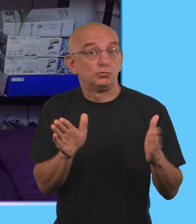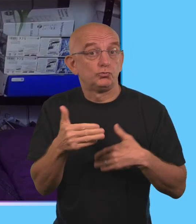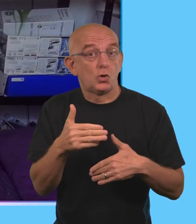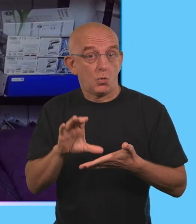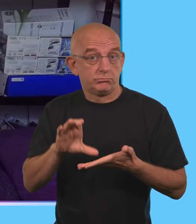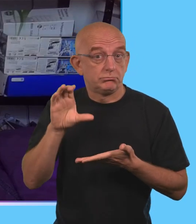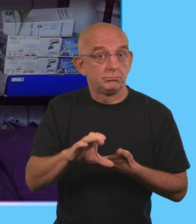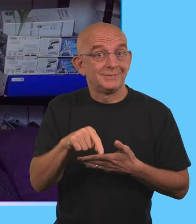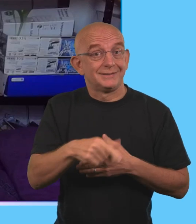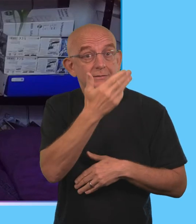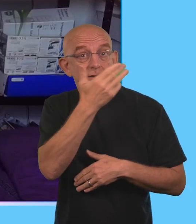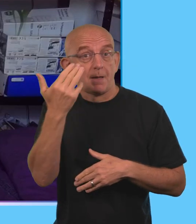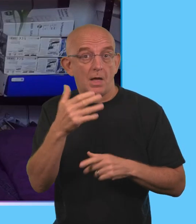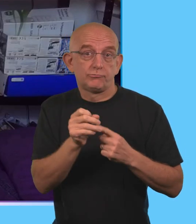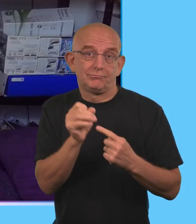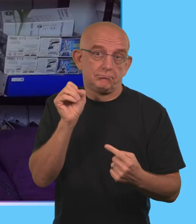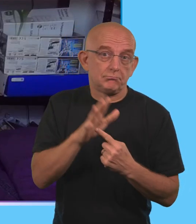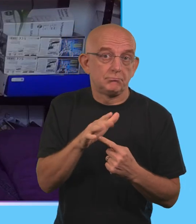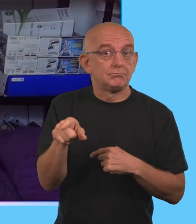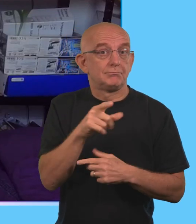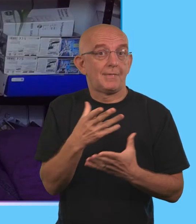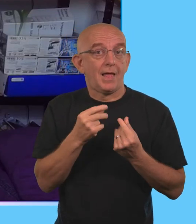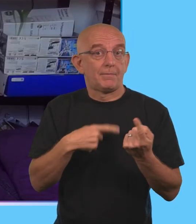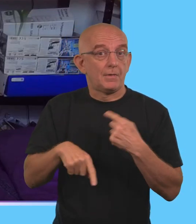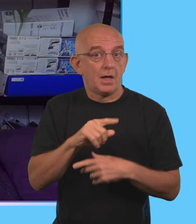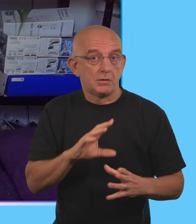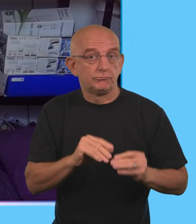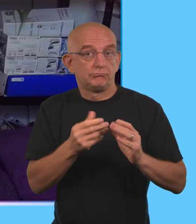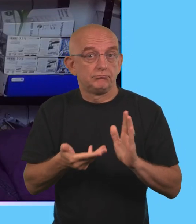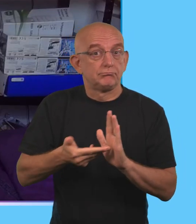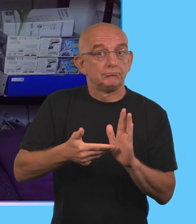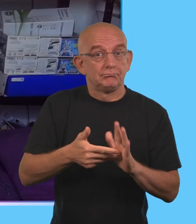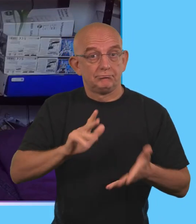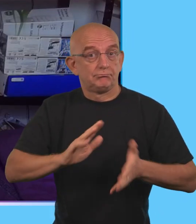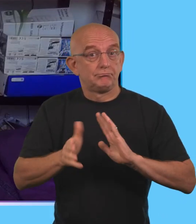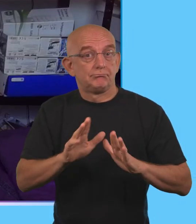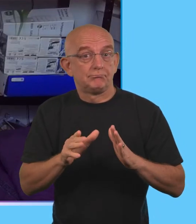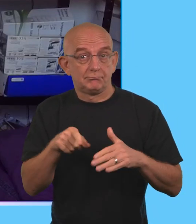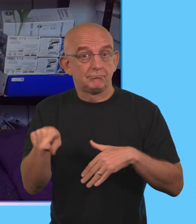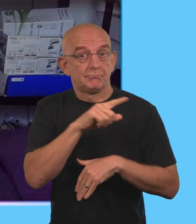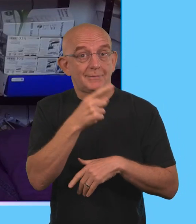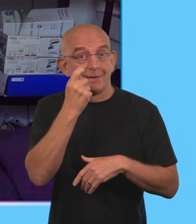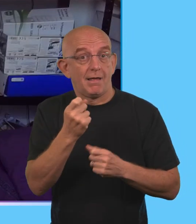support this summer was vital in helping us to produce these additional versions of the event.